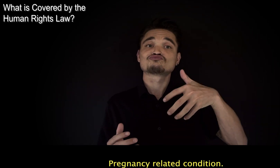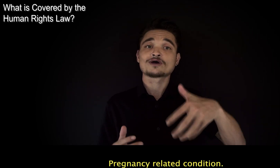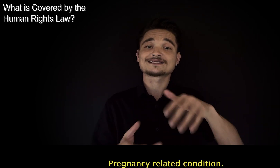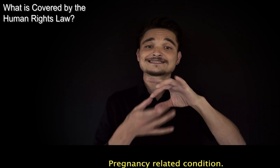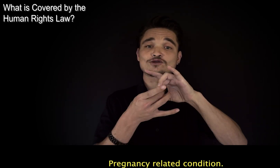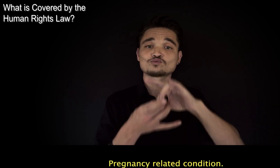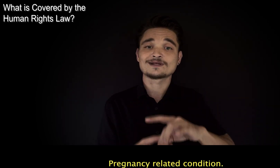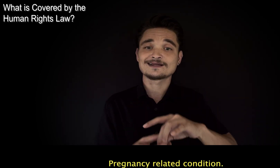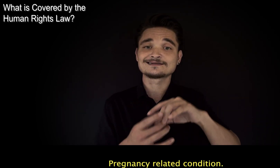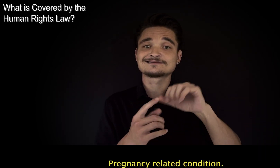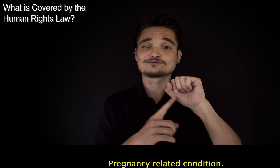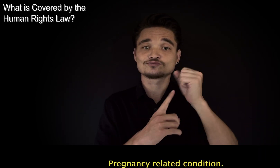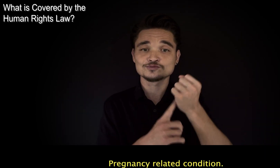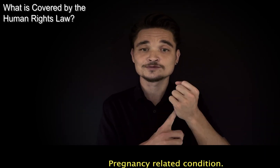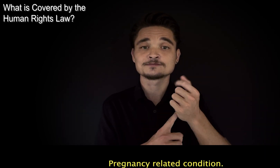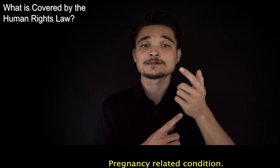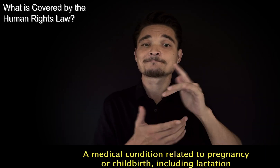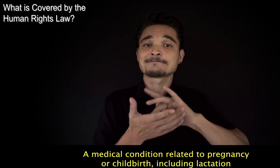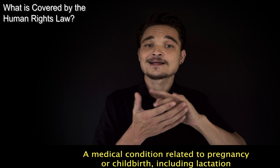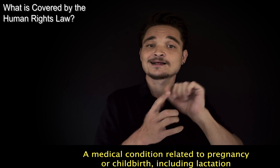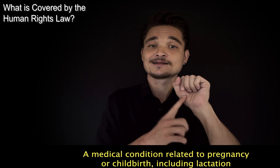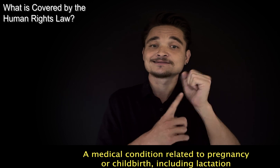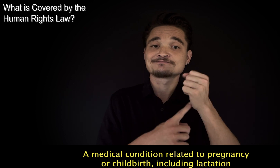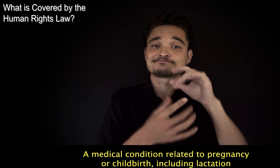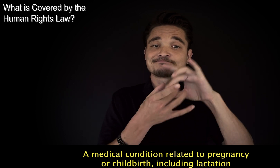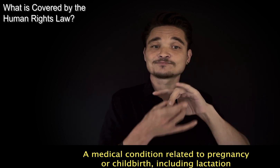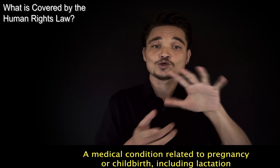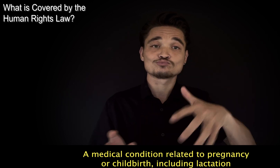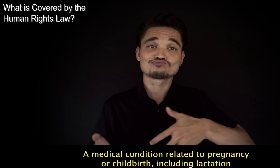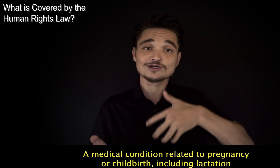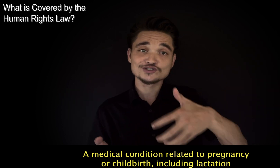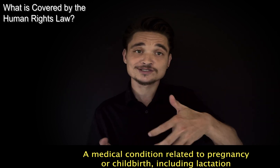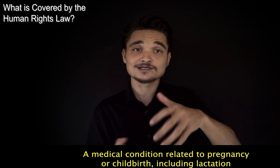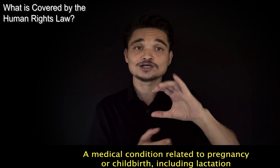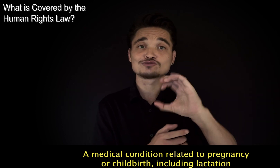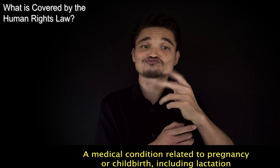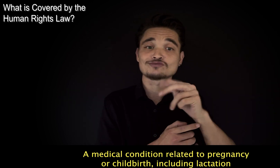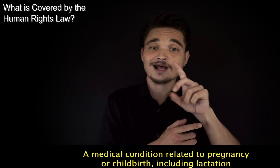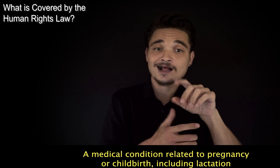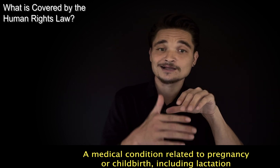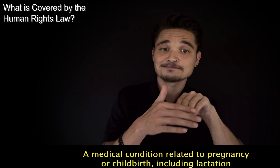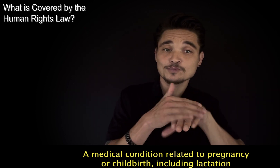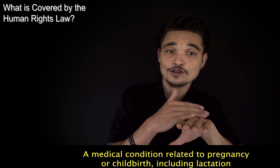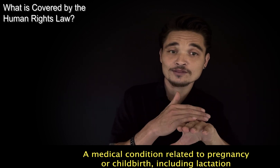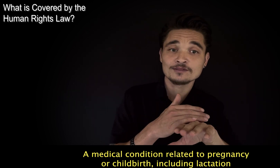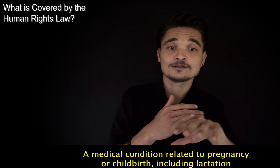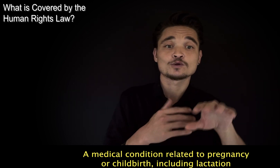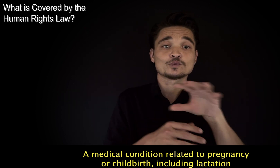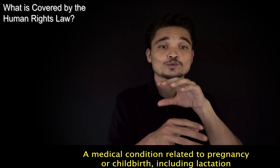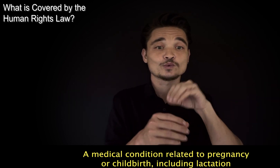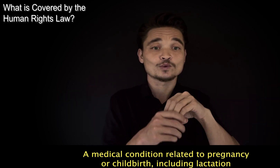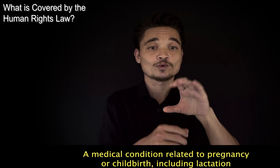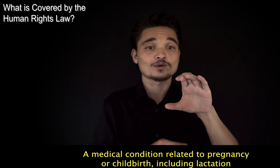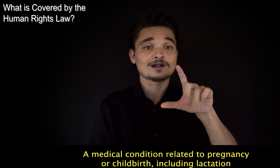Pregnancy related condition. A medical condition related to pregnancy or childbirth, including lactation